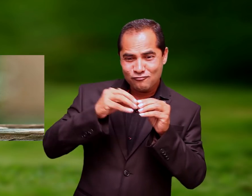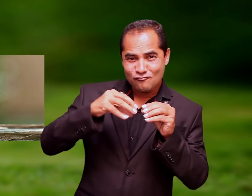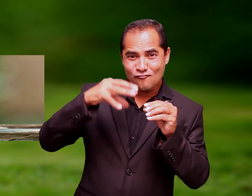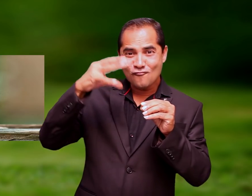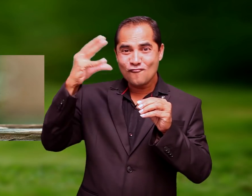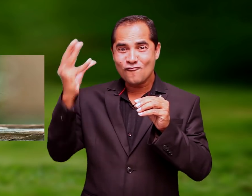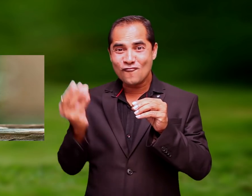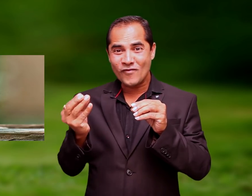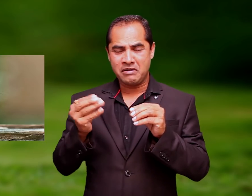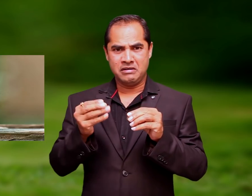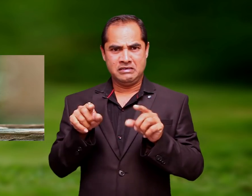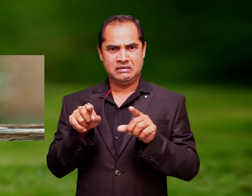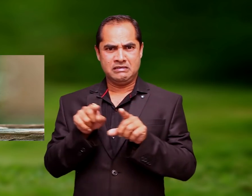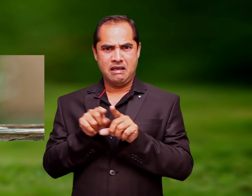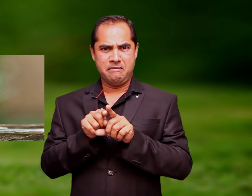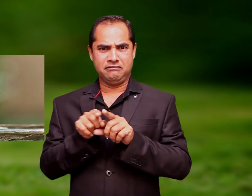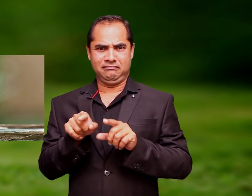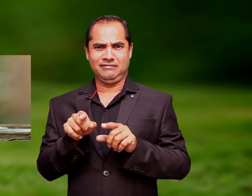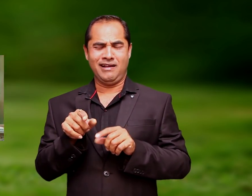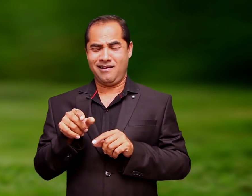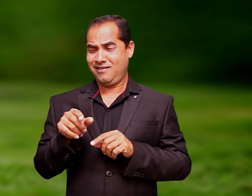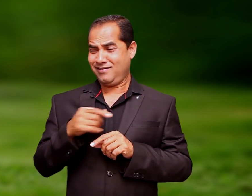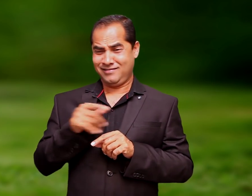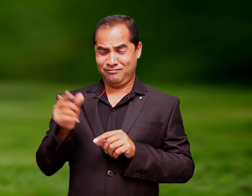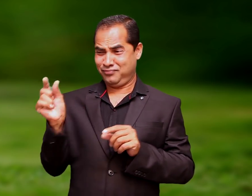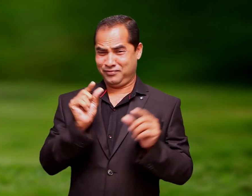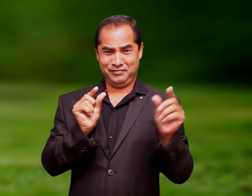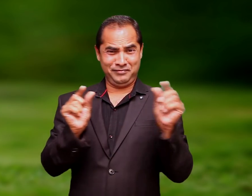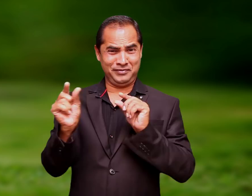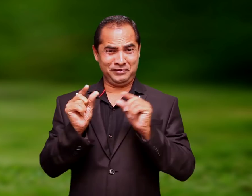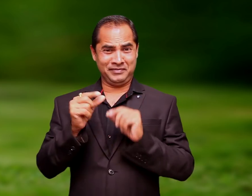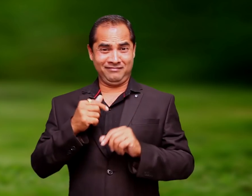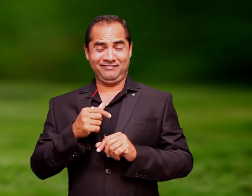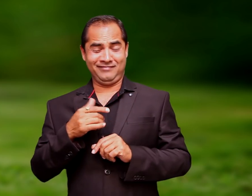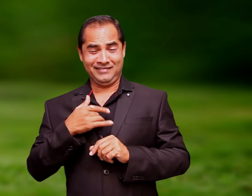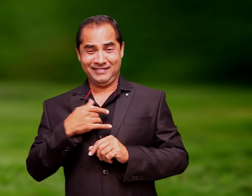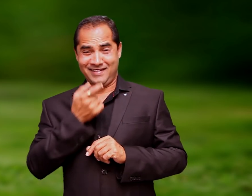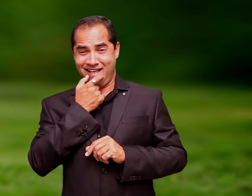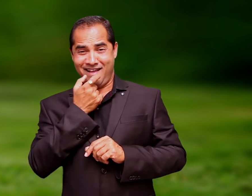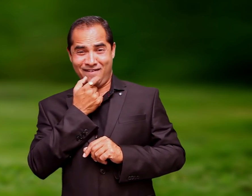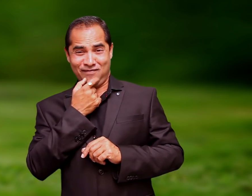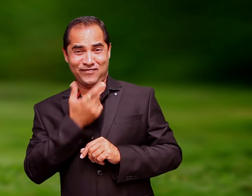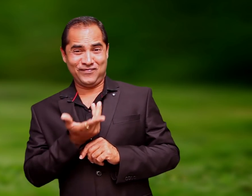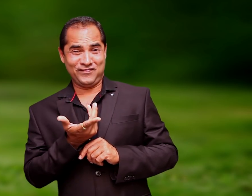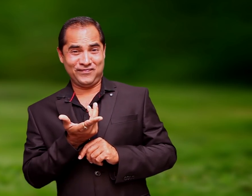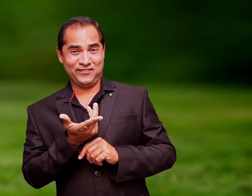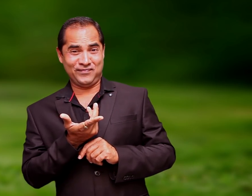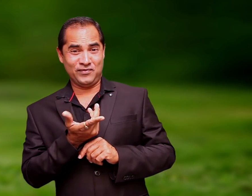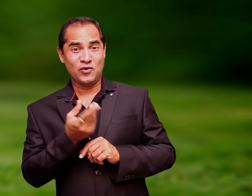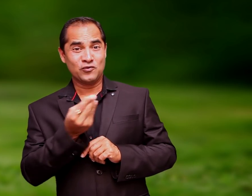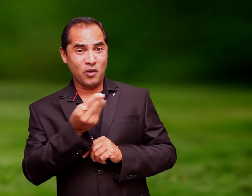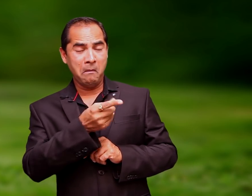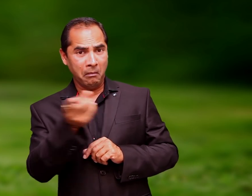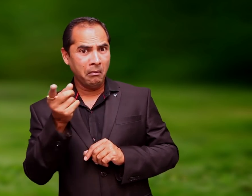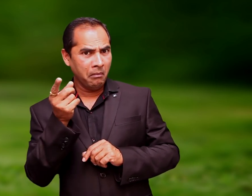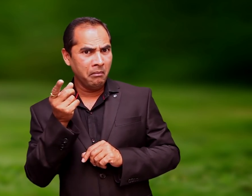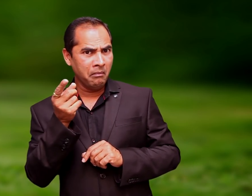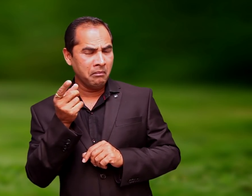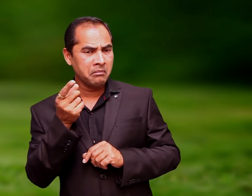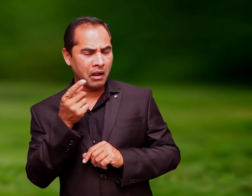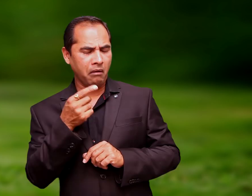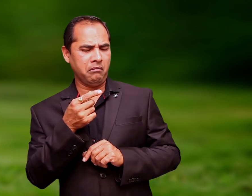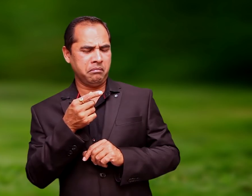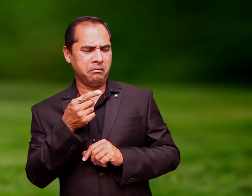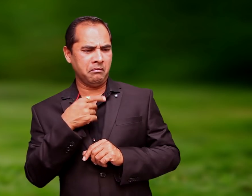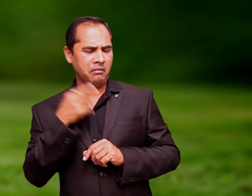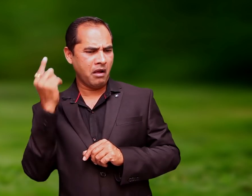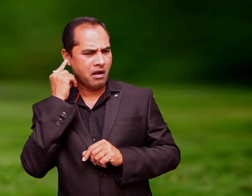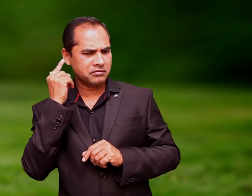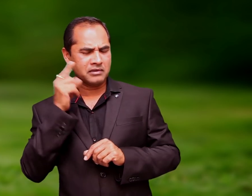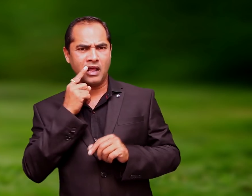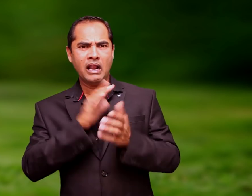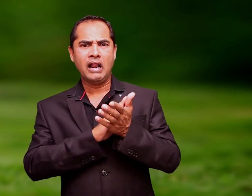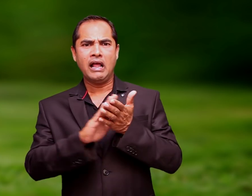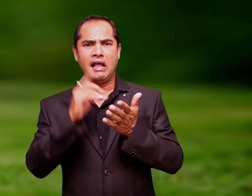you seen a squirrel? Similar different different guesses left me in giggles.